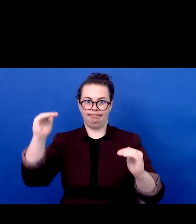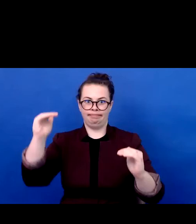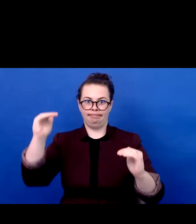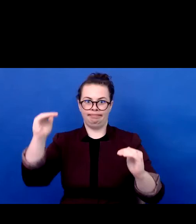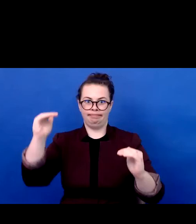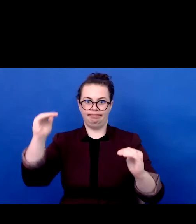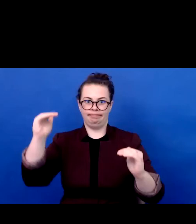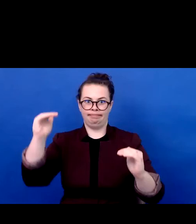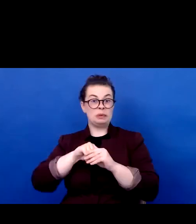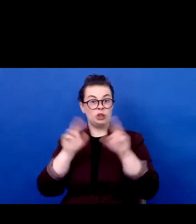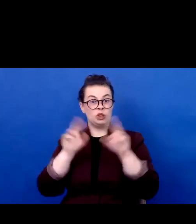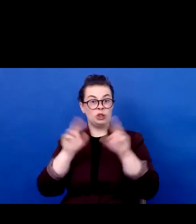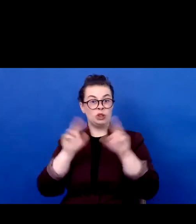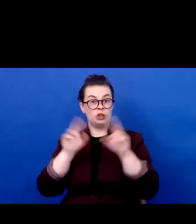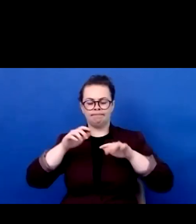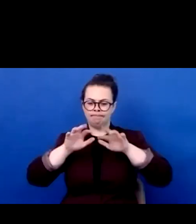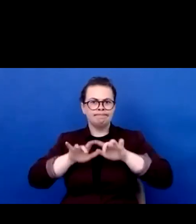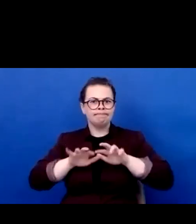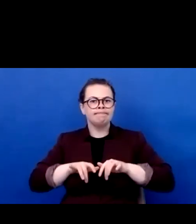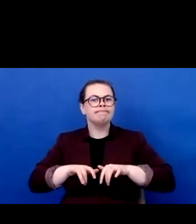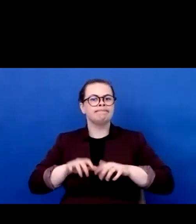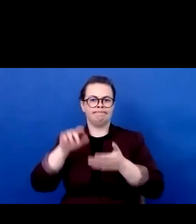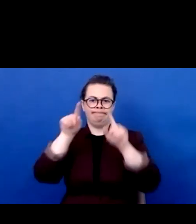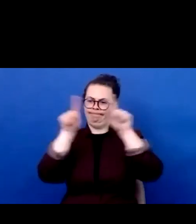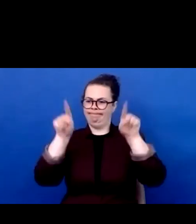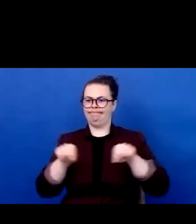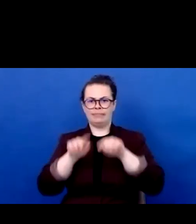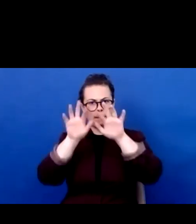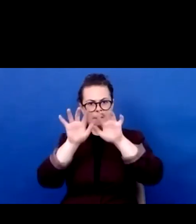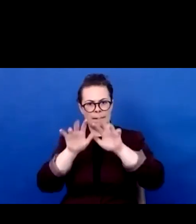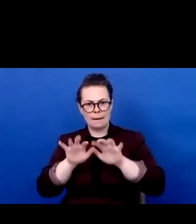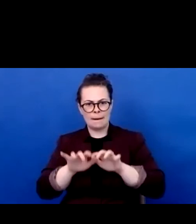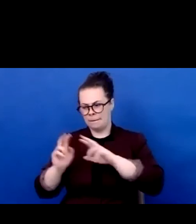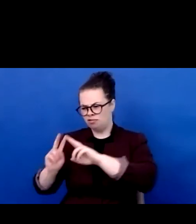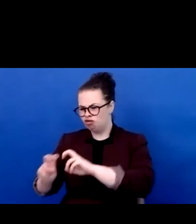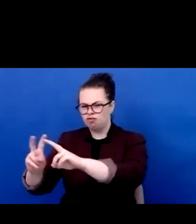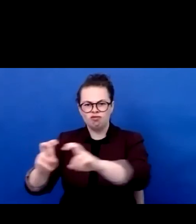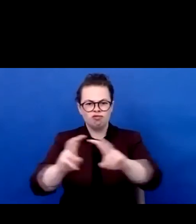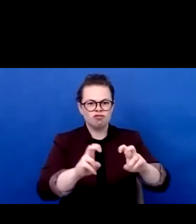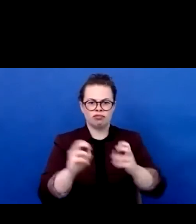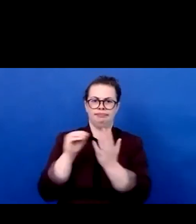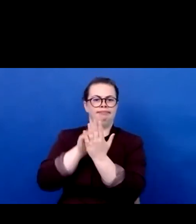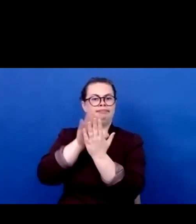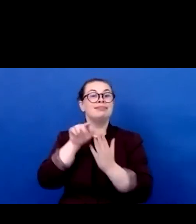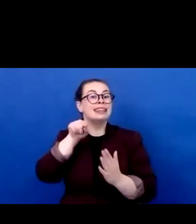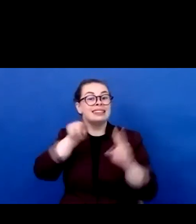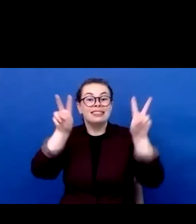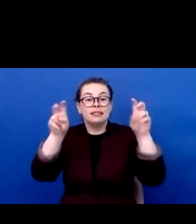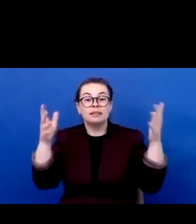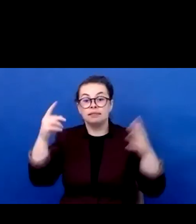um which show the impact of kobit 19 on people with intellectual disabilities and their families